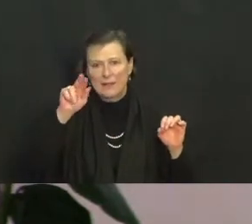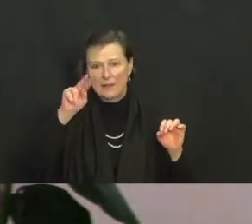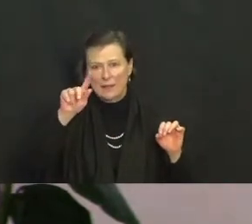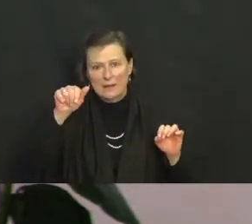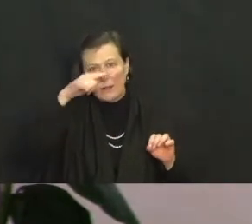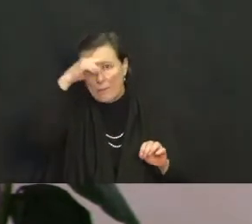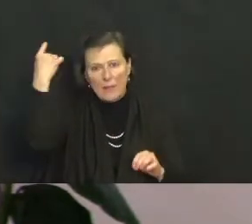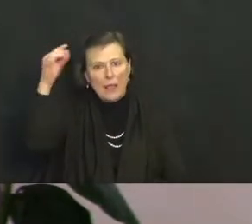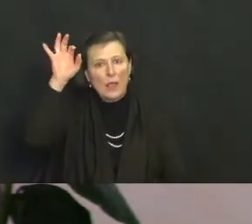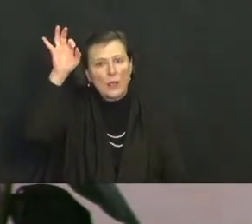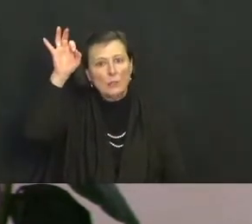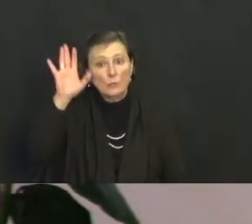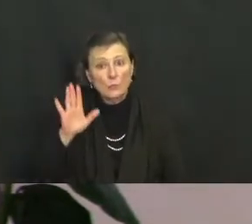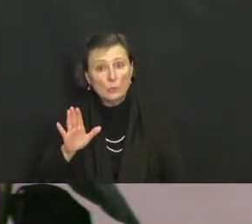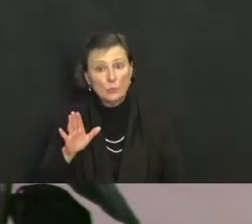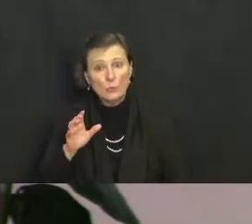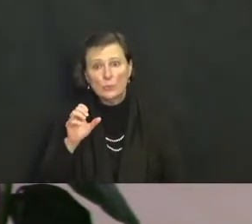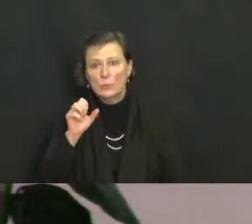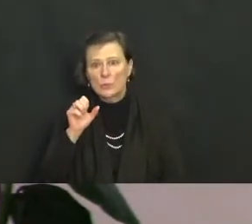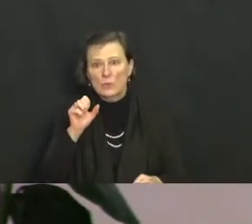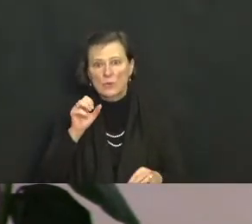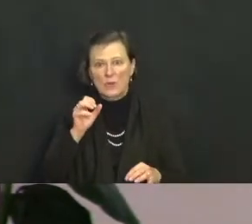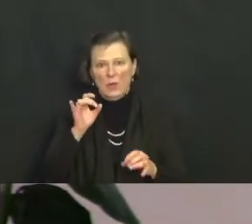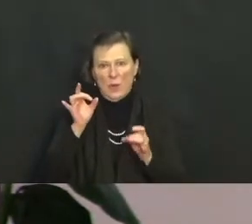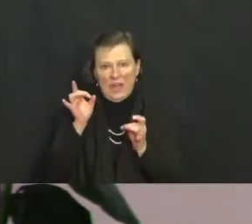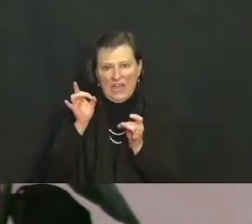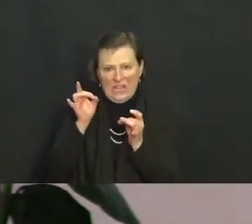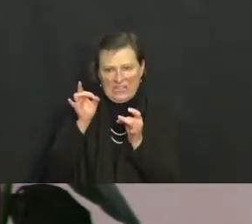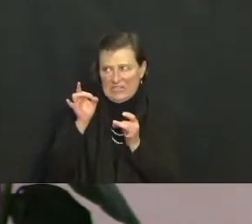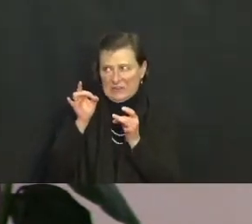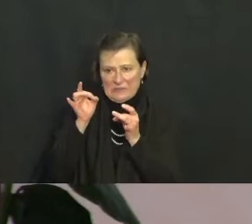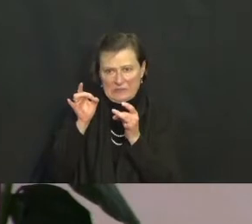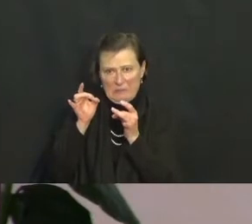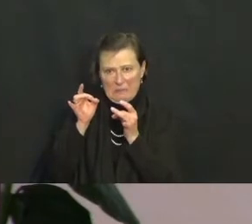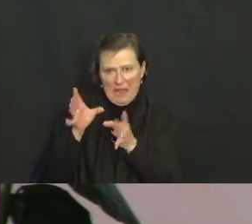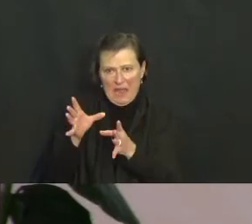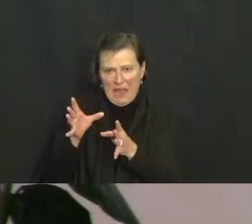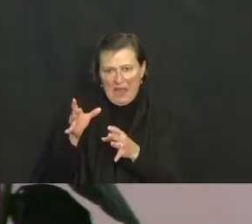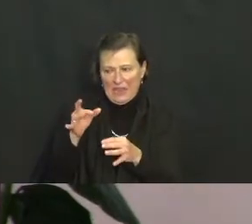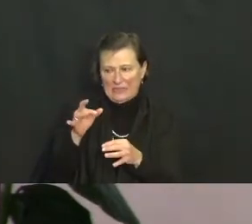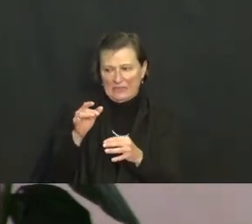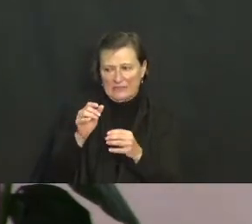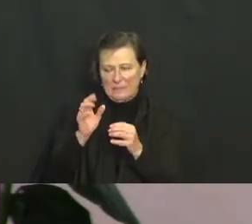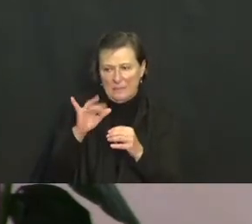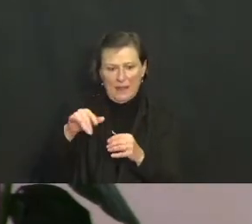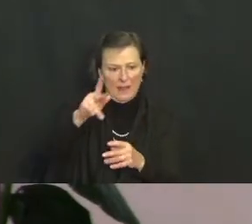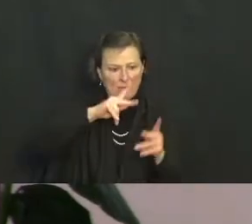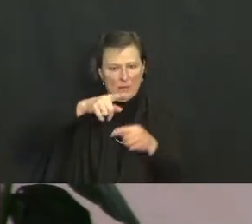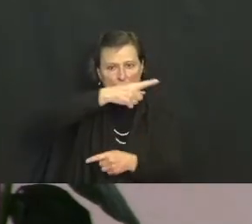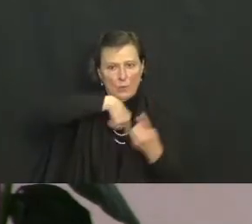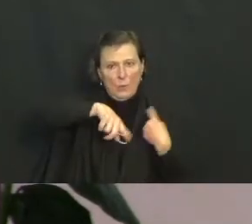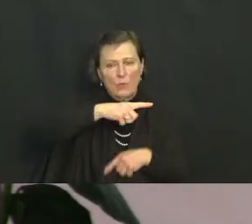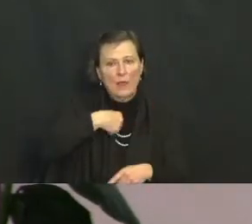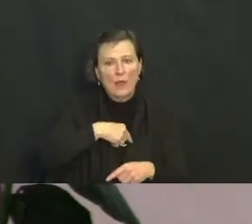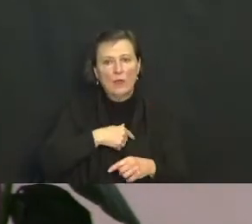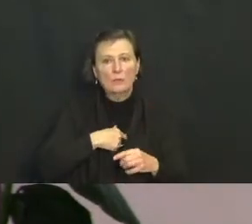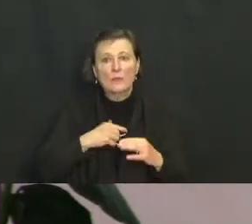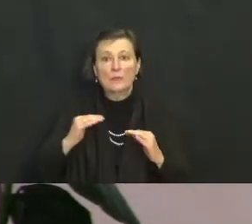who was so despised and reviled by those around me, was rising above this hatred.